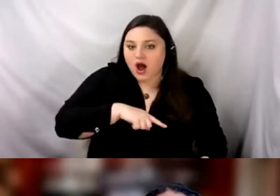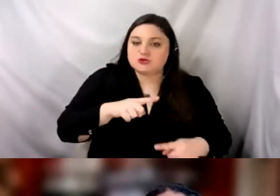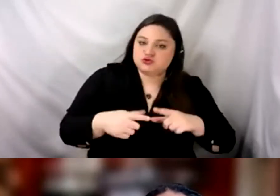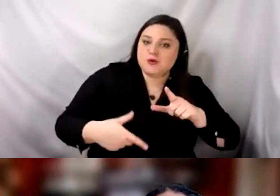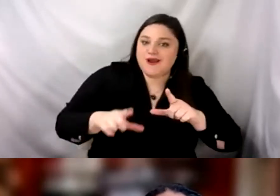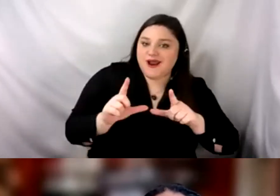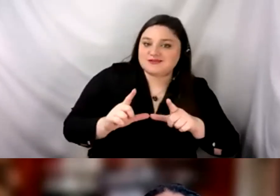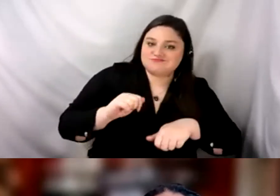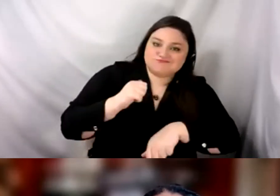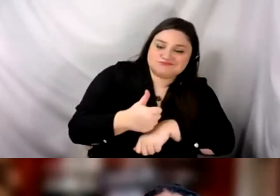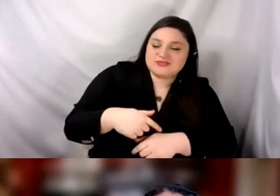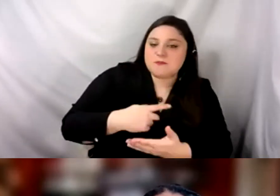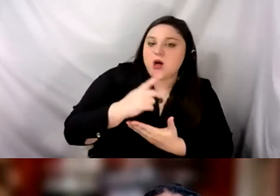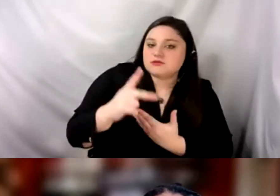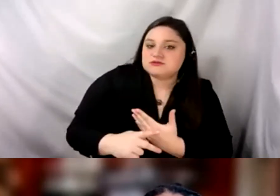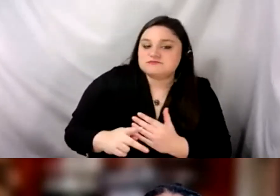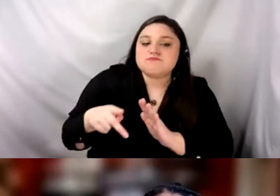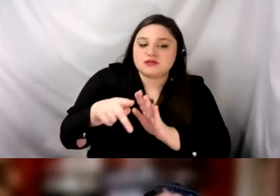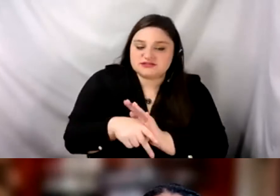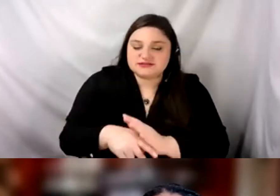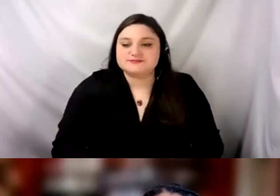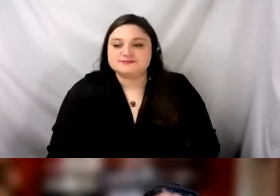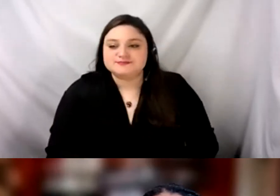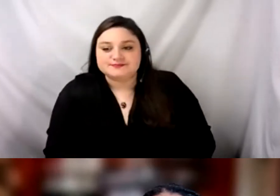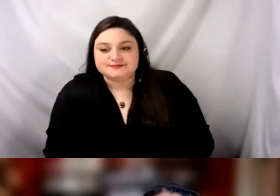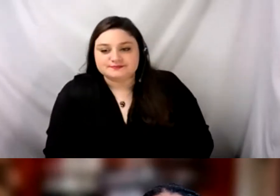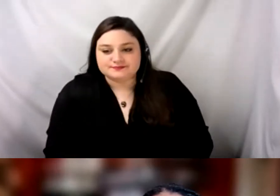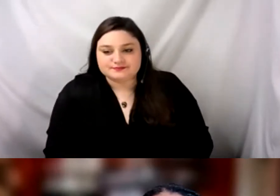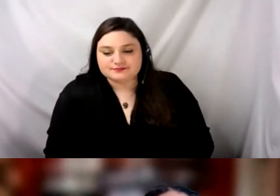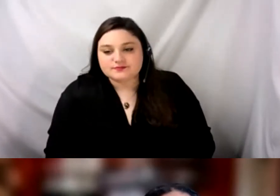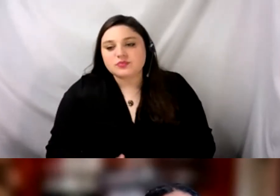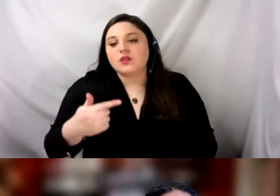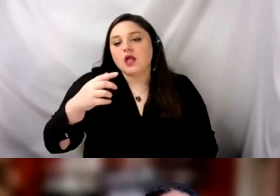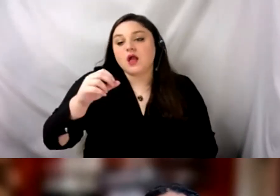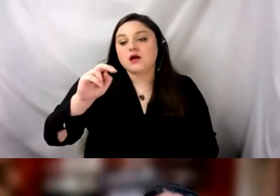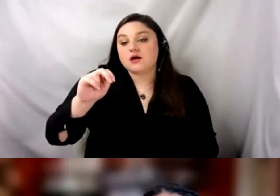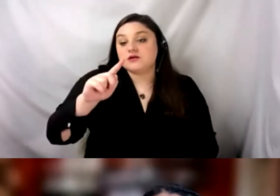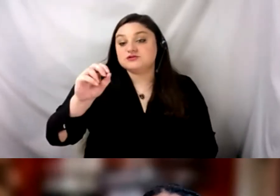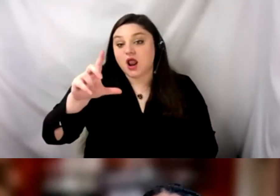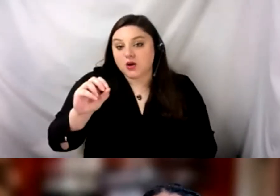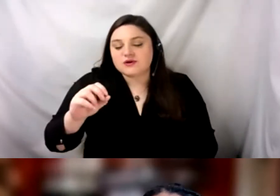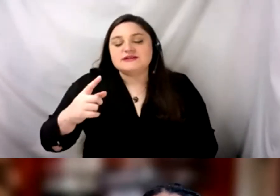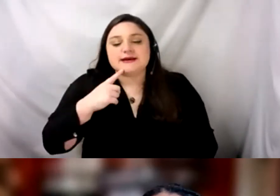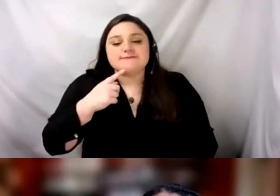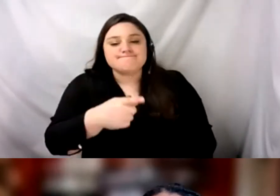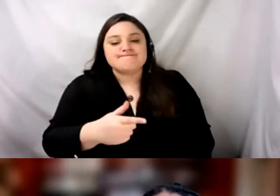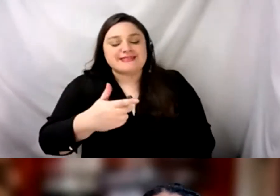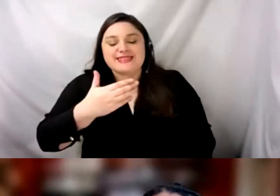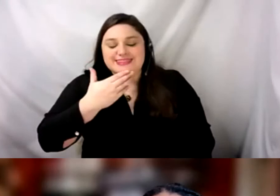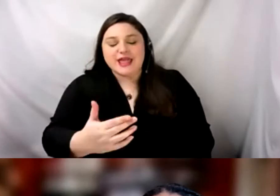Yea, and thank you for that question because I wanted to say something related to what Sarah said and I forgot.